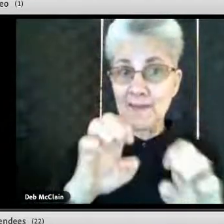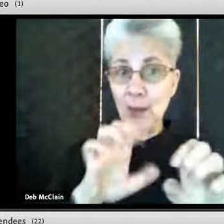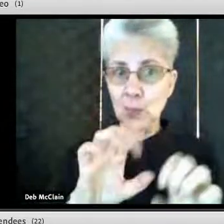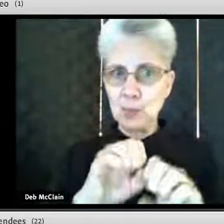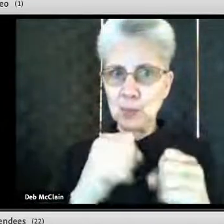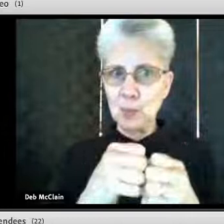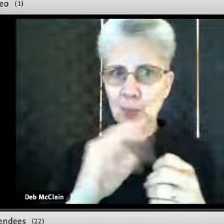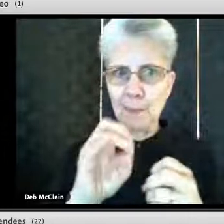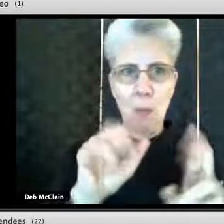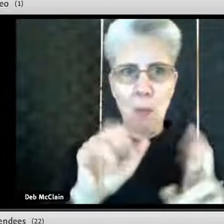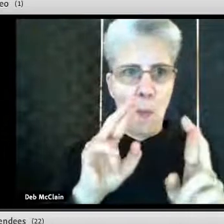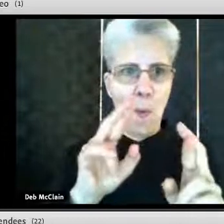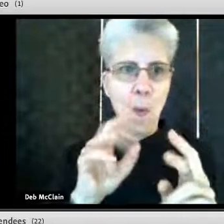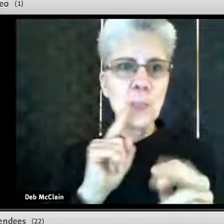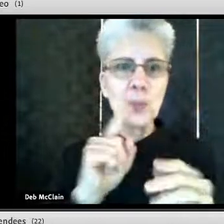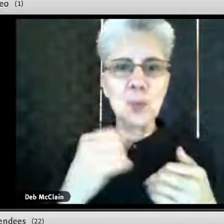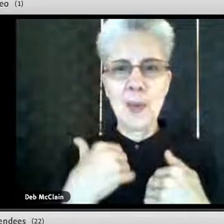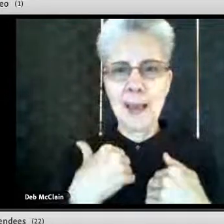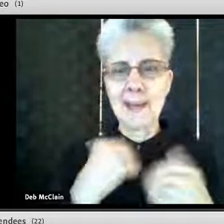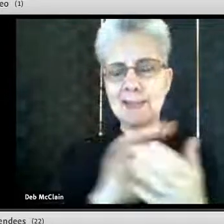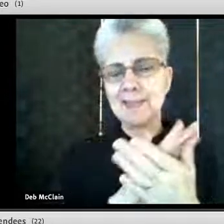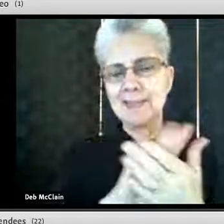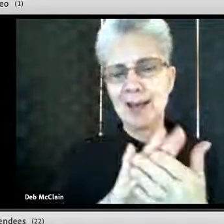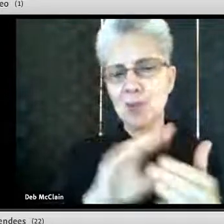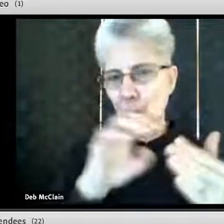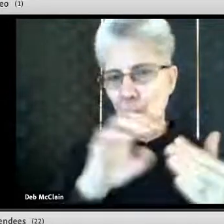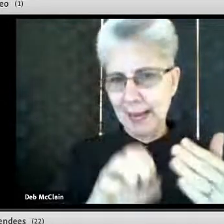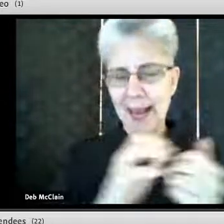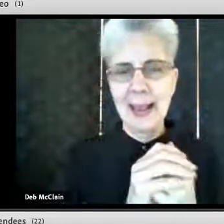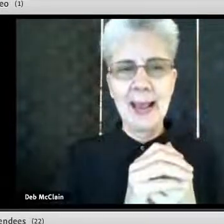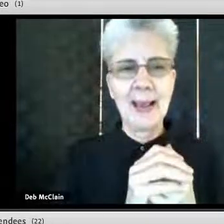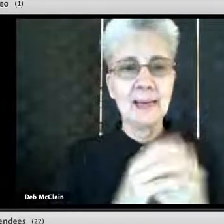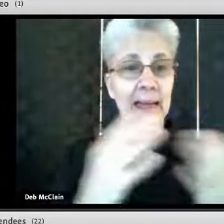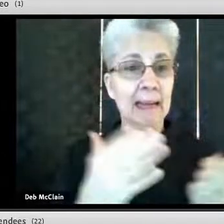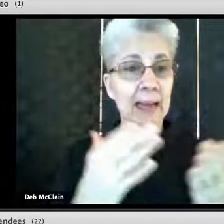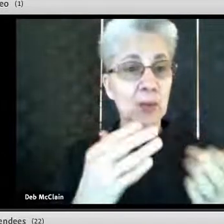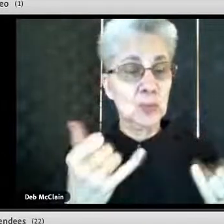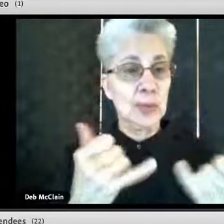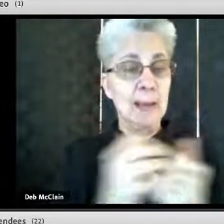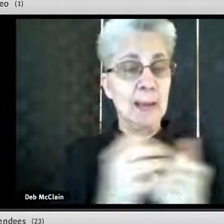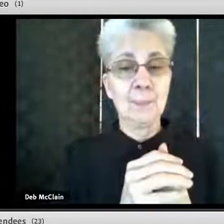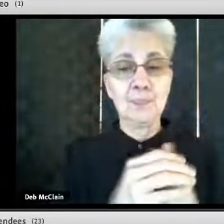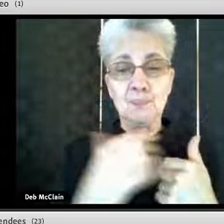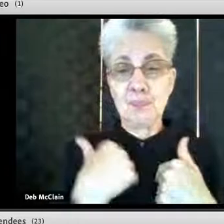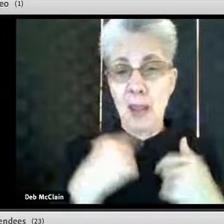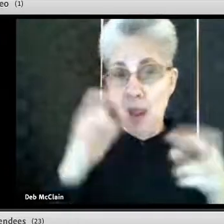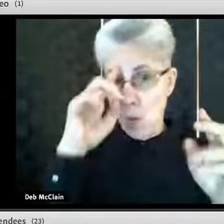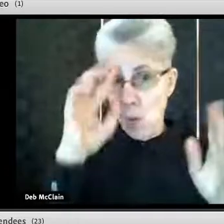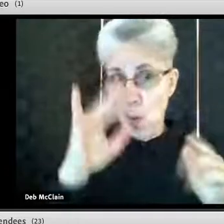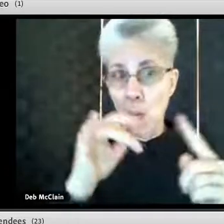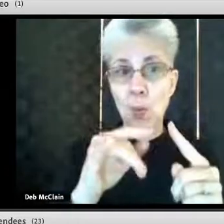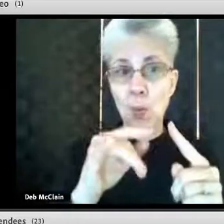I hope you all had a nice weekend and are here today. I hope today's session is interactive,